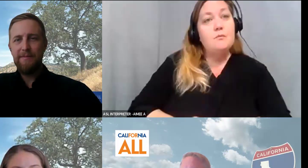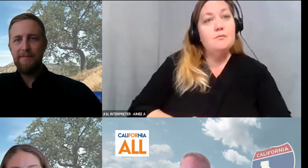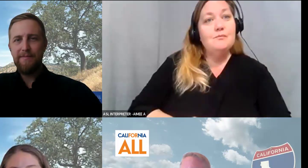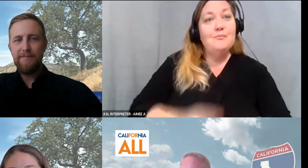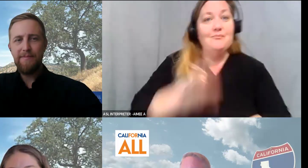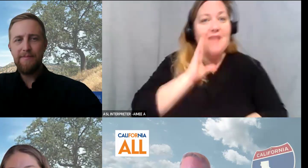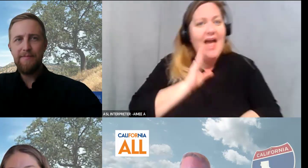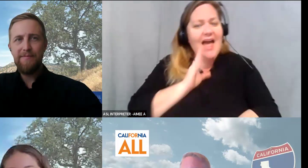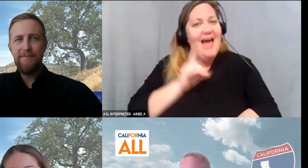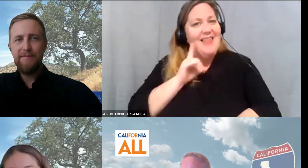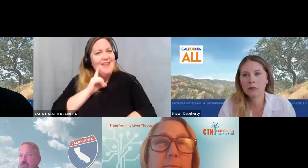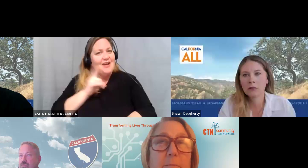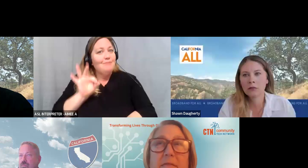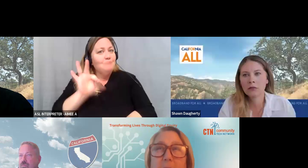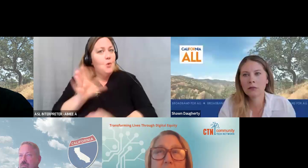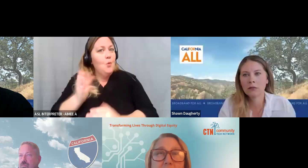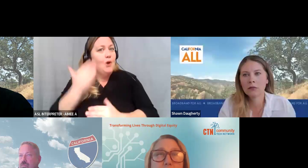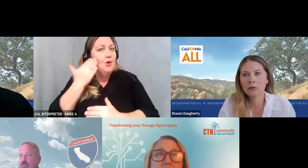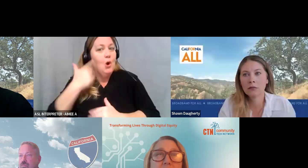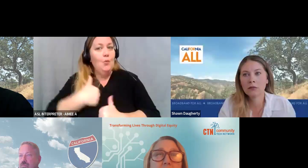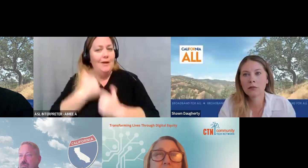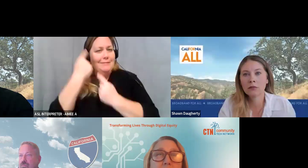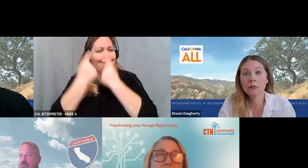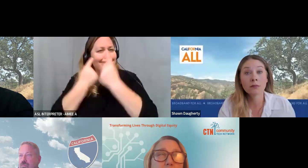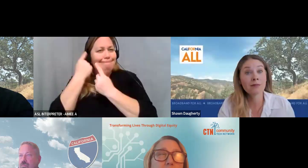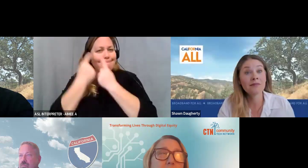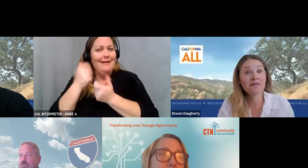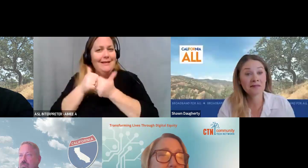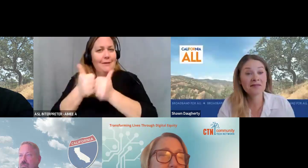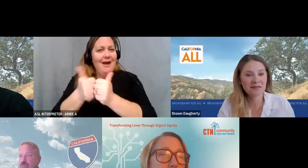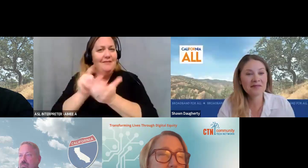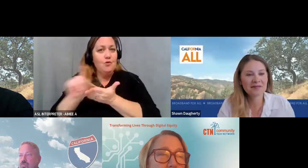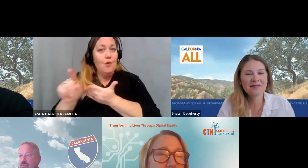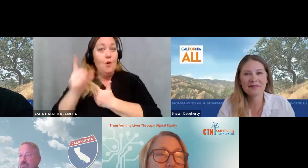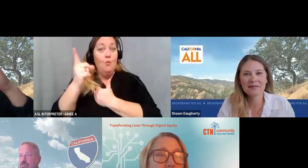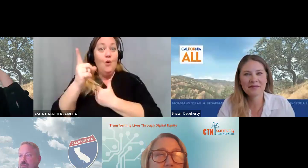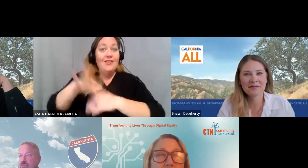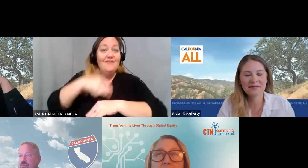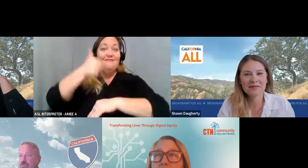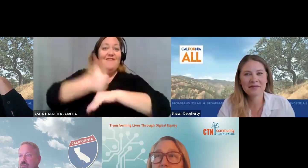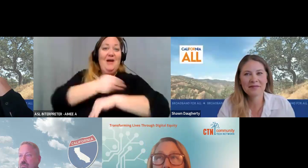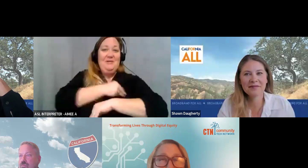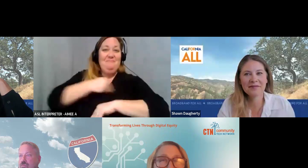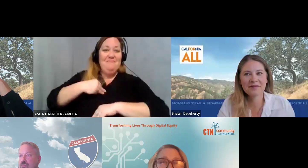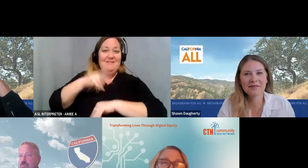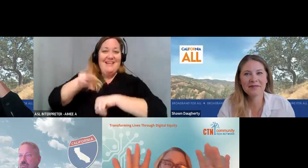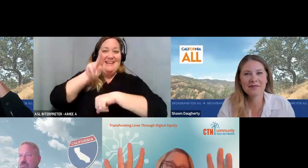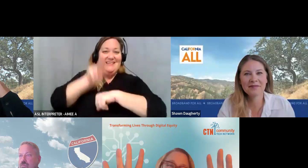I thought you all might want to know how we've been we've been thinking about the Competitive Grant, because we're one of the founding members of the National Digital Inclusion Alliance. So